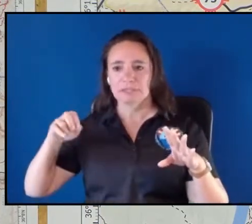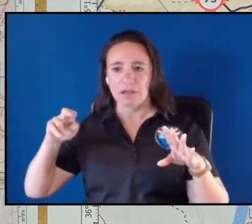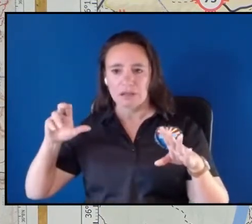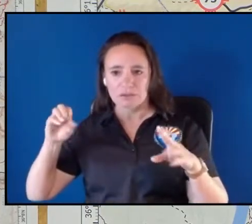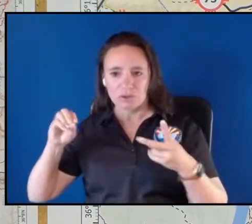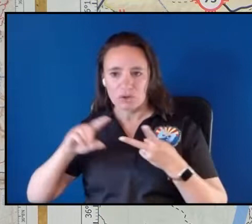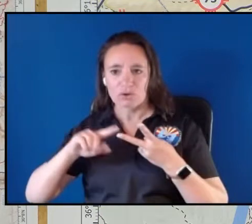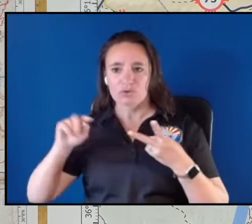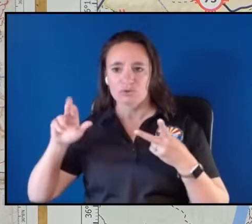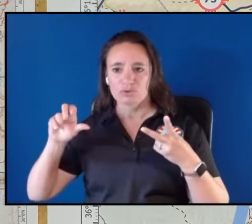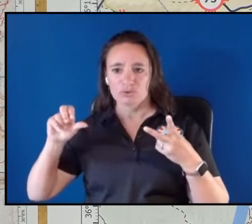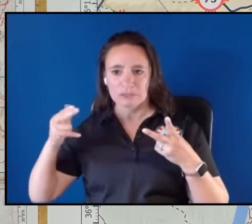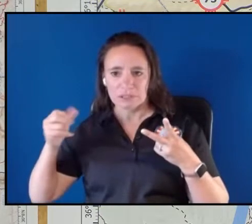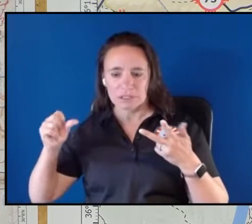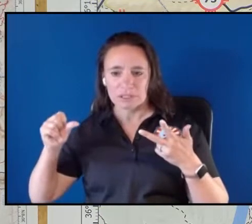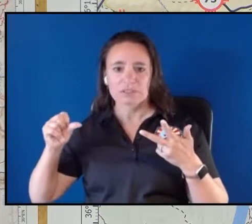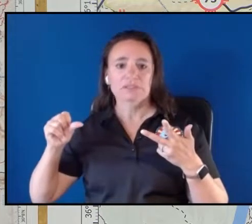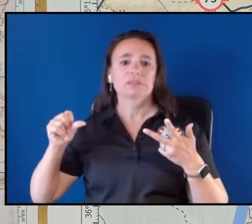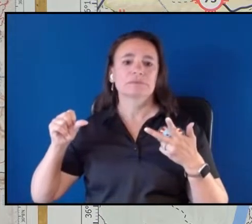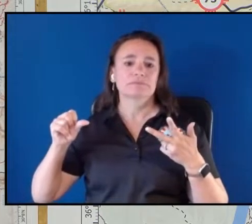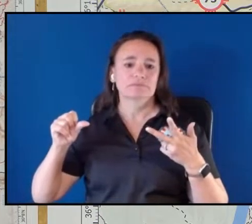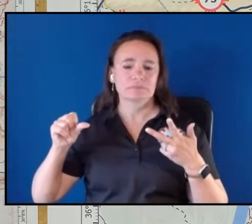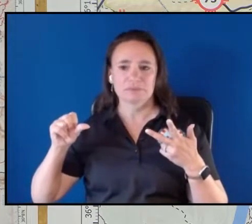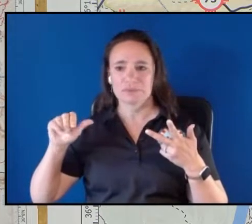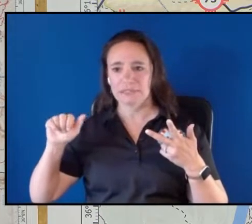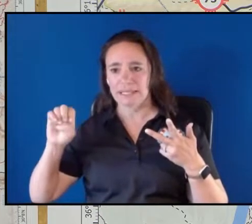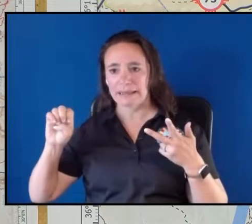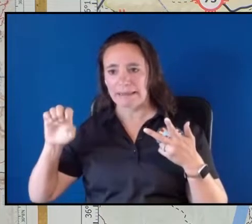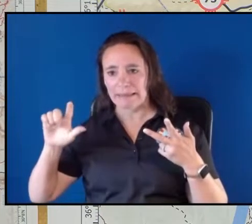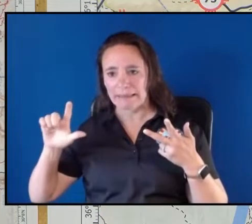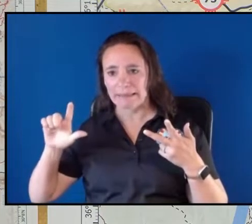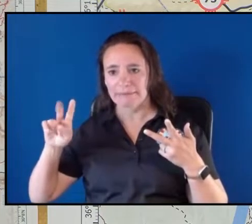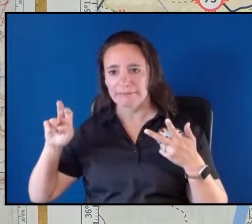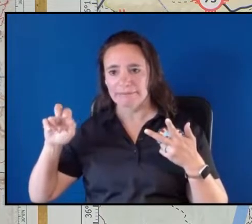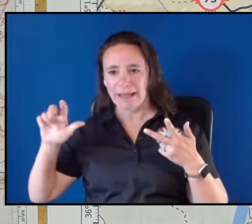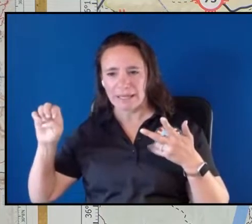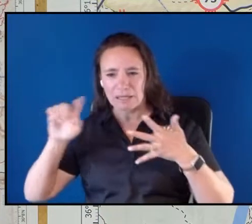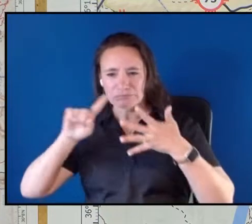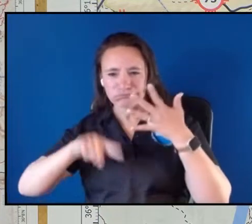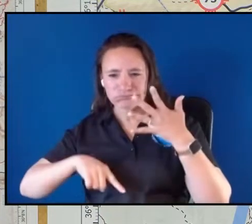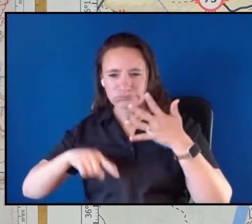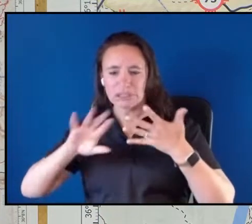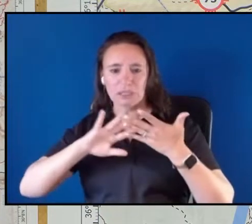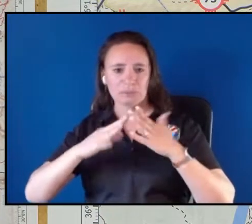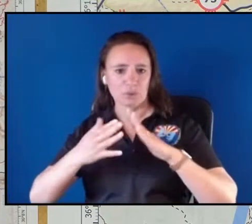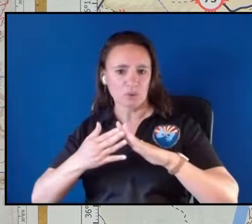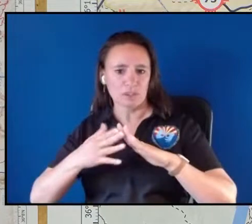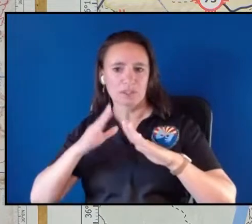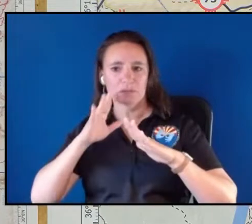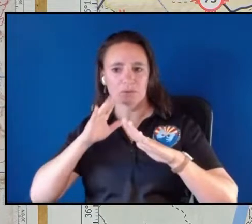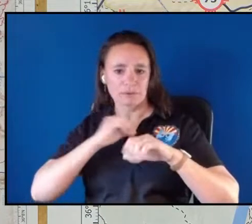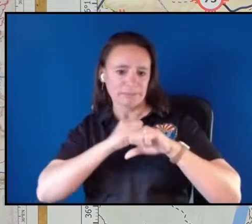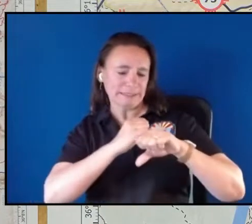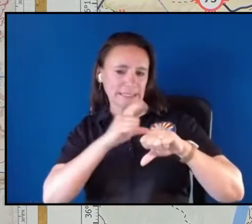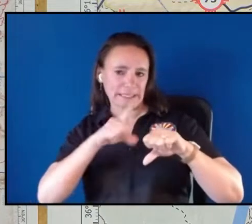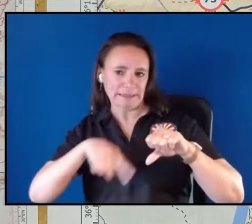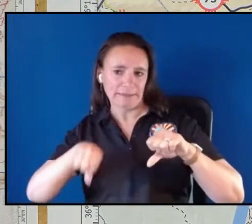communities out there. El Valle. All those that that would keep fire to the south and protect those values.